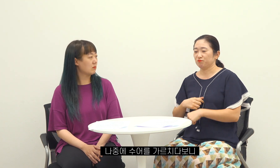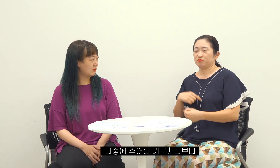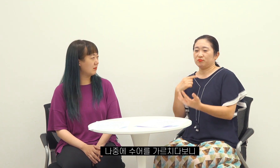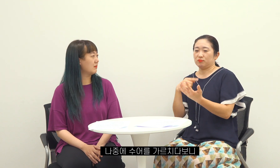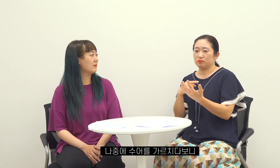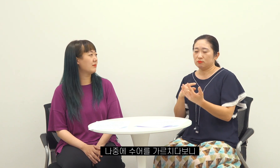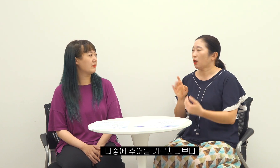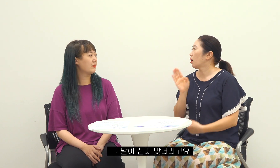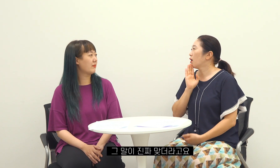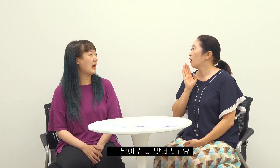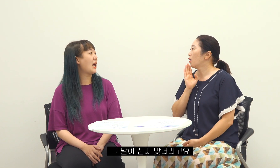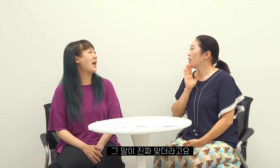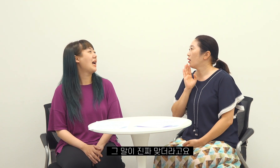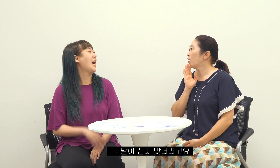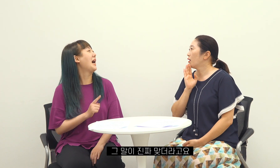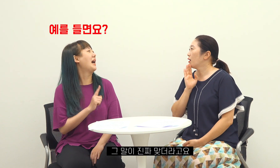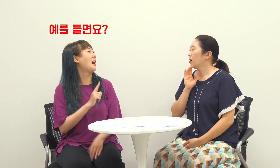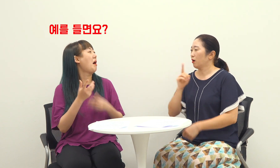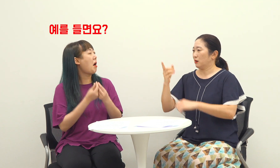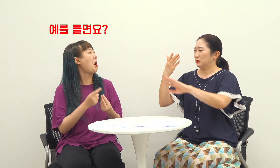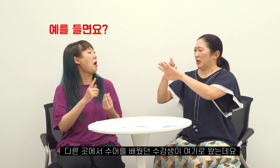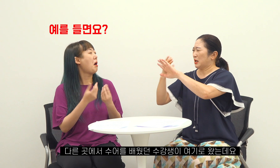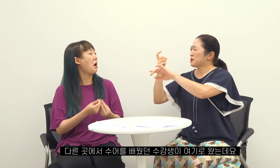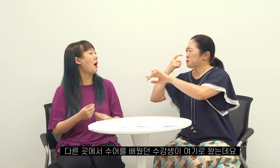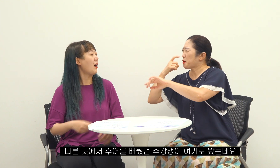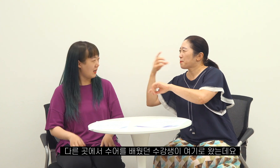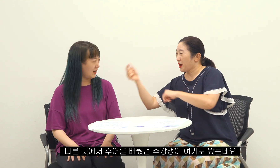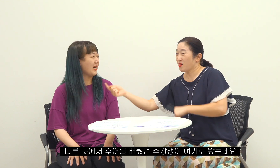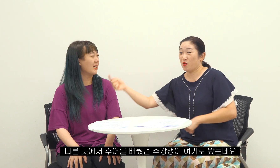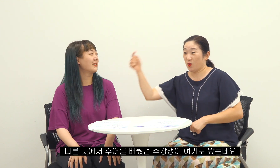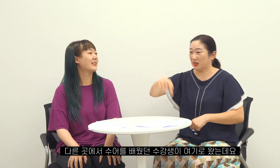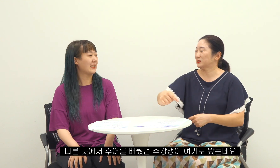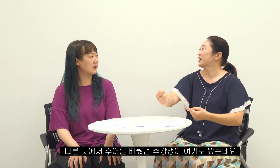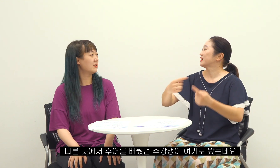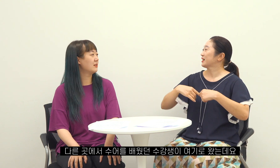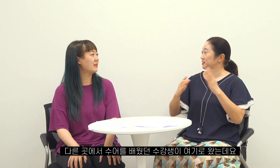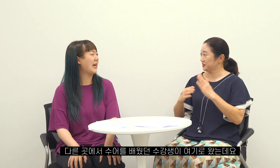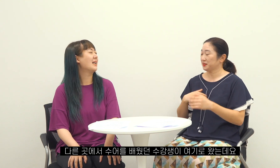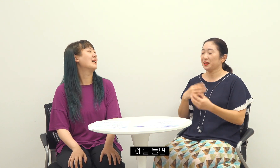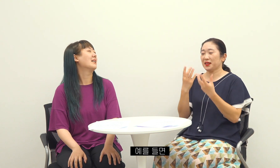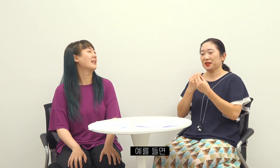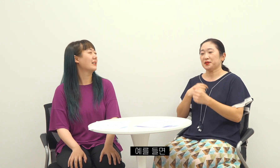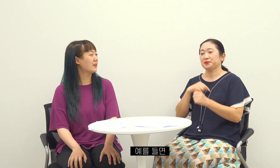but after teaching sign language, it turned out to be true. For example? A student who learned sign language from another place came here.